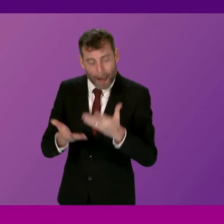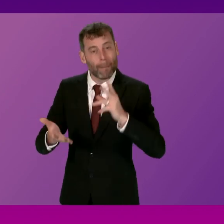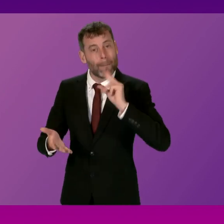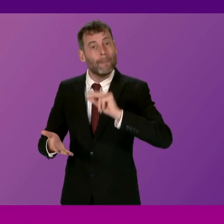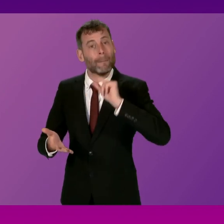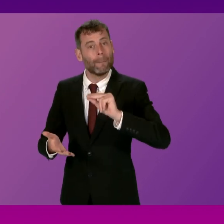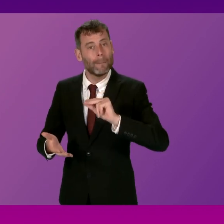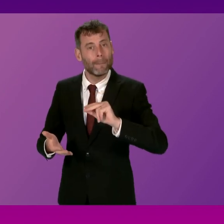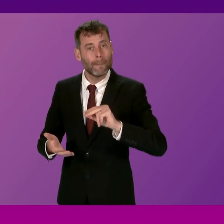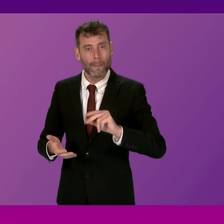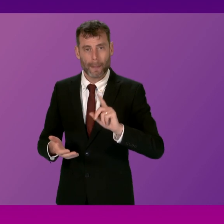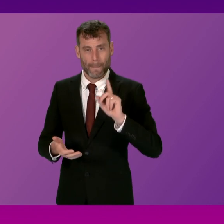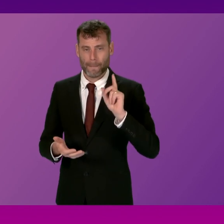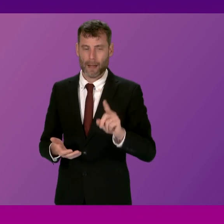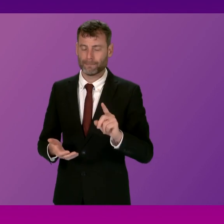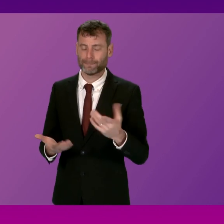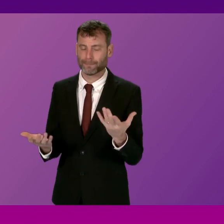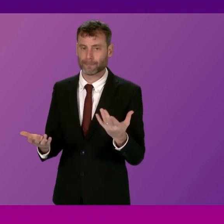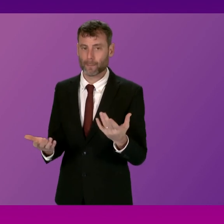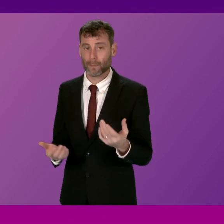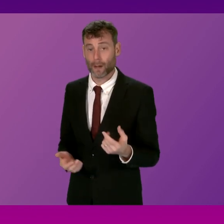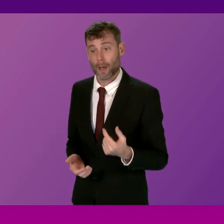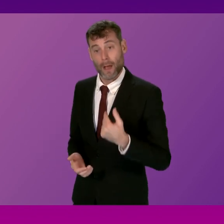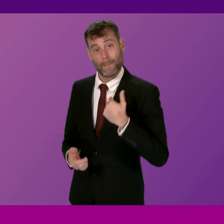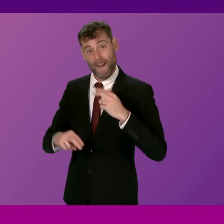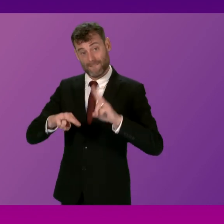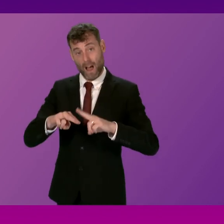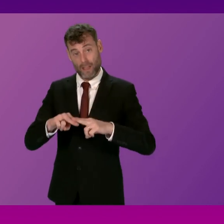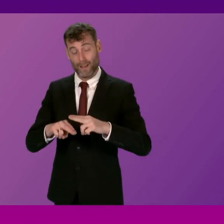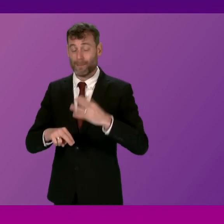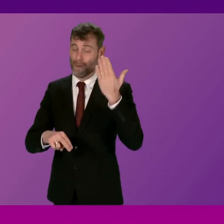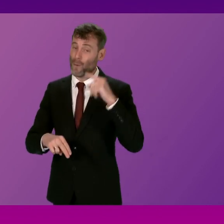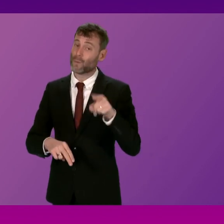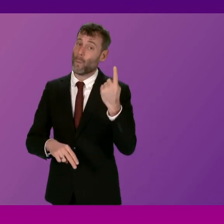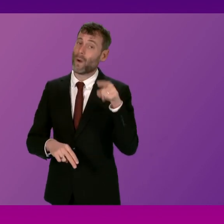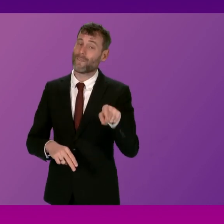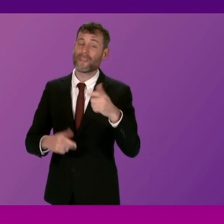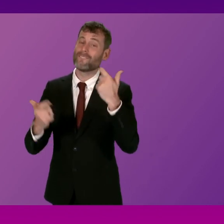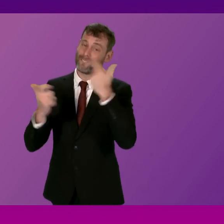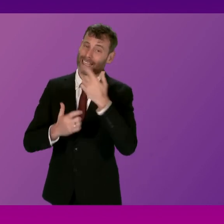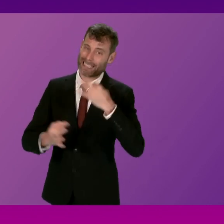He was often one of the funniest actors in the comedy shows—according to me.